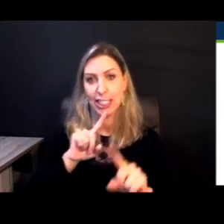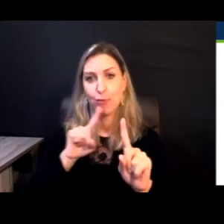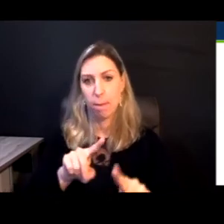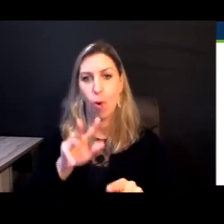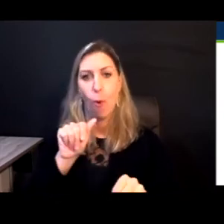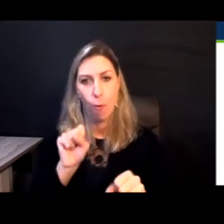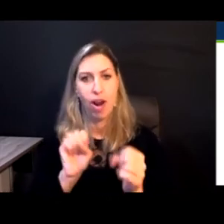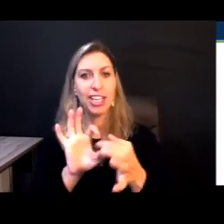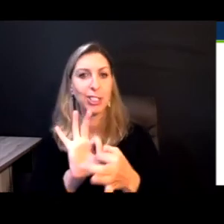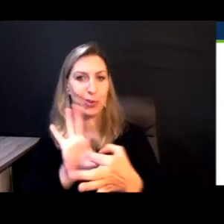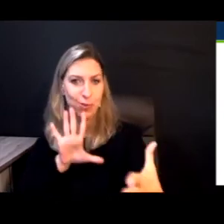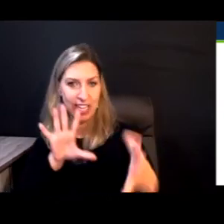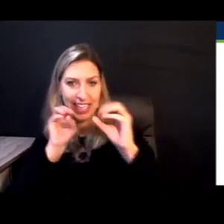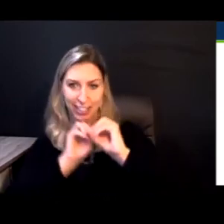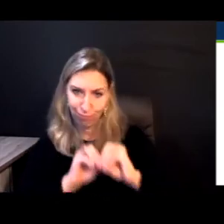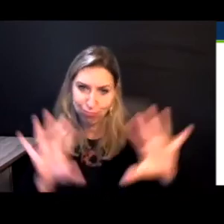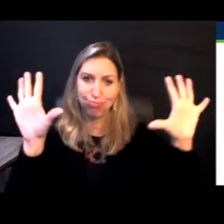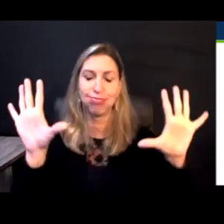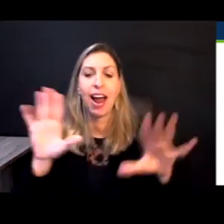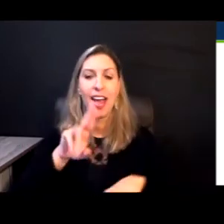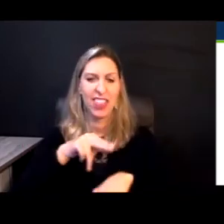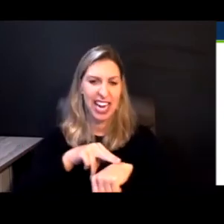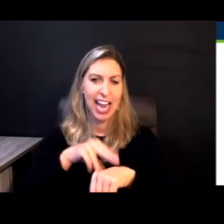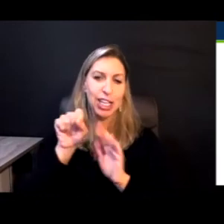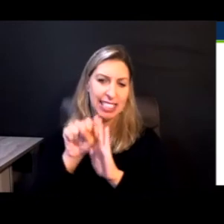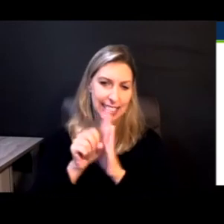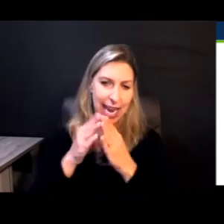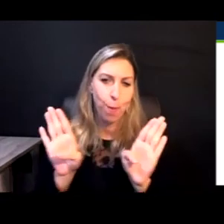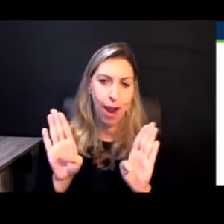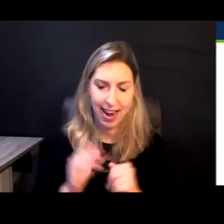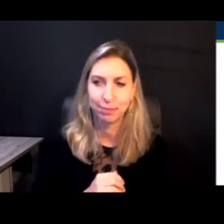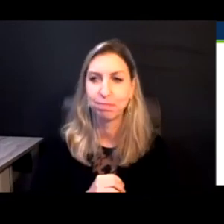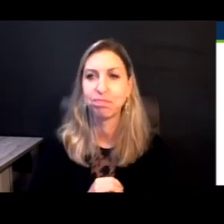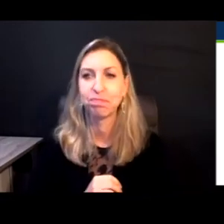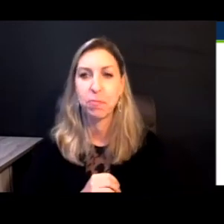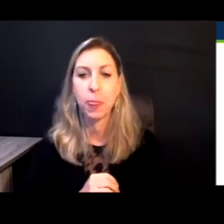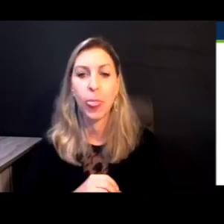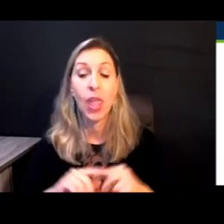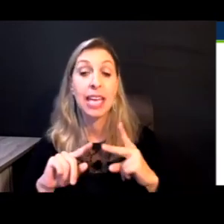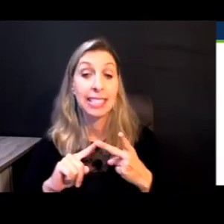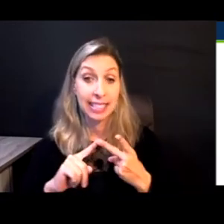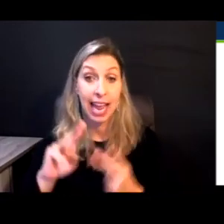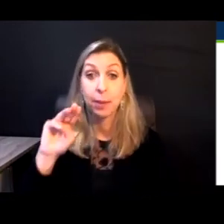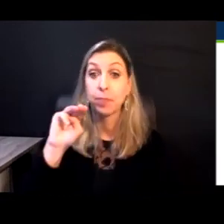HRSA federal grant carryover dollars. They asked MNCDHH (Birth-Age 5 Collaborative group)